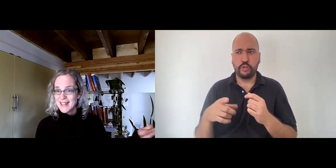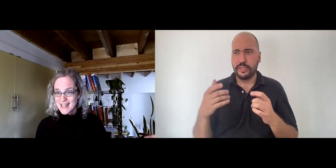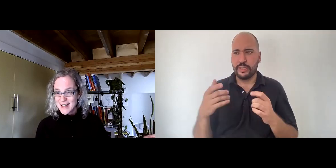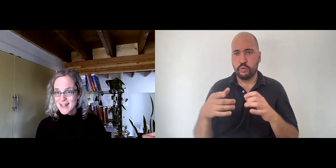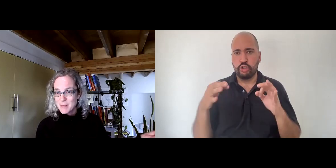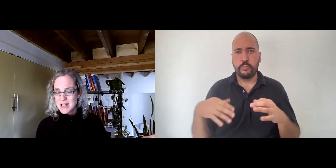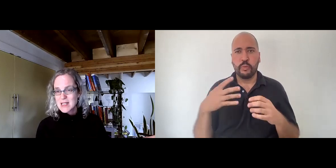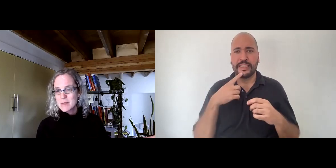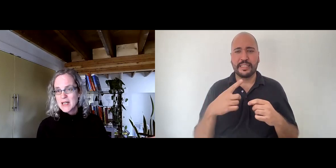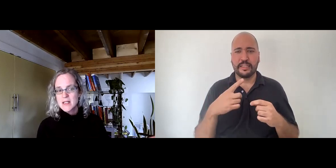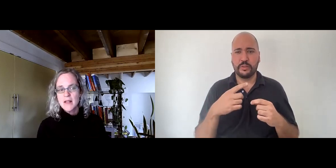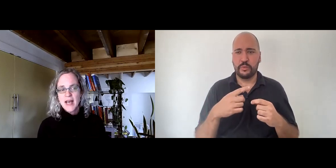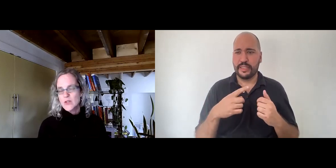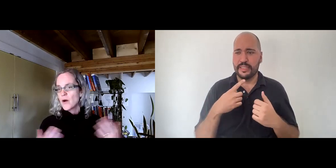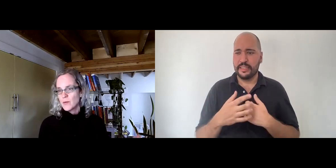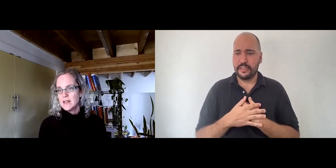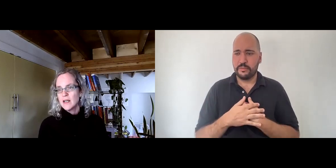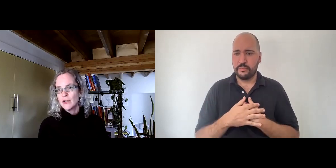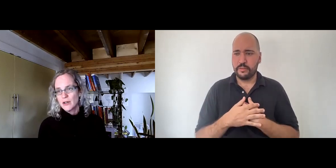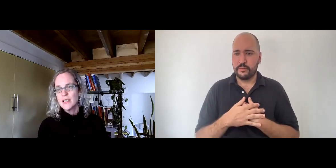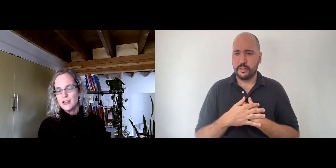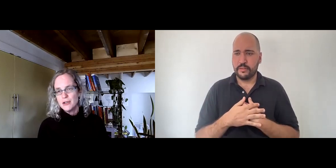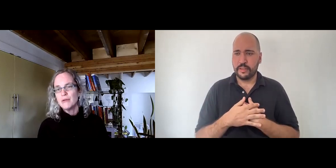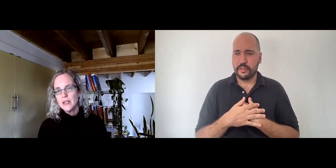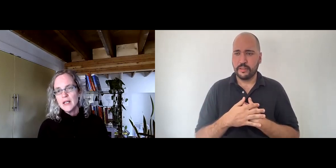and isn't a business expense? That's where I would encourage you to loop in a CPA.